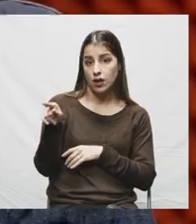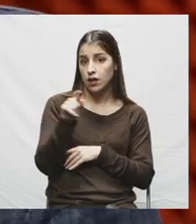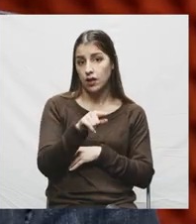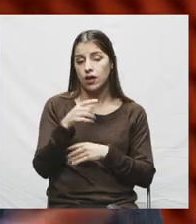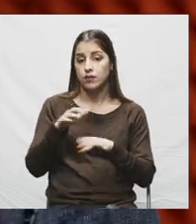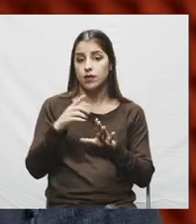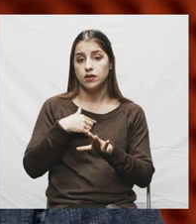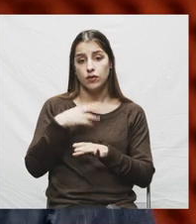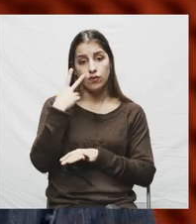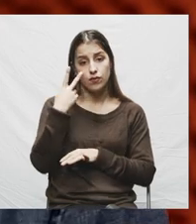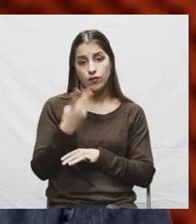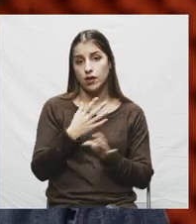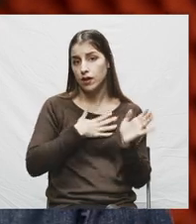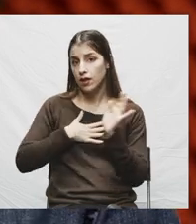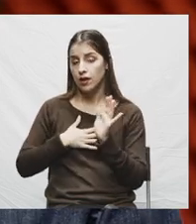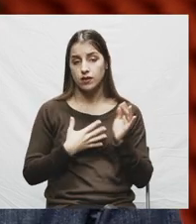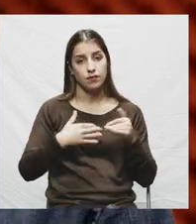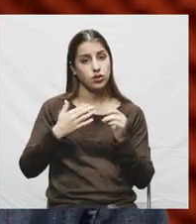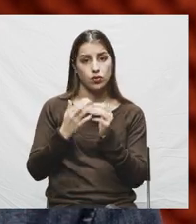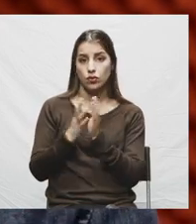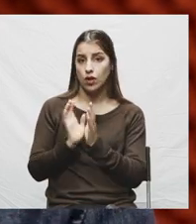but I start to make a living out of Dance. But to me, it went really fast.